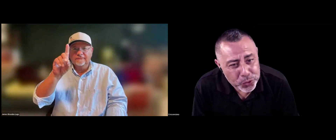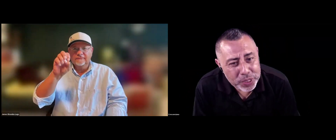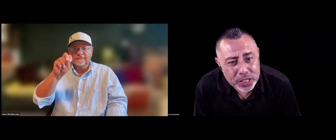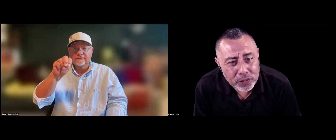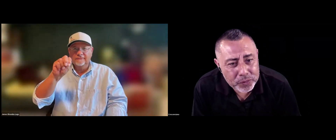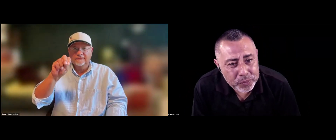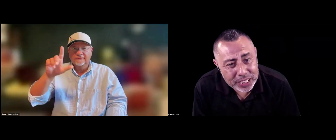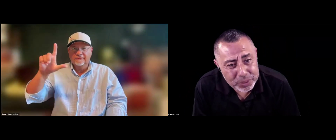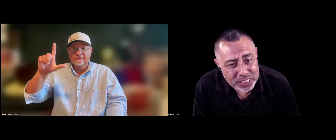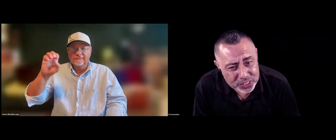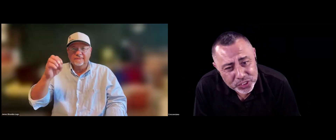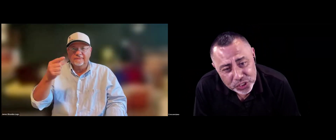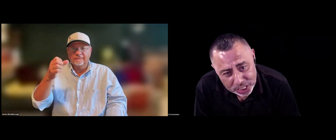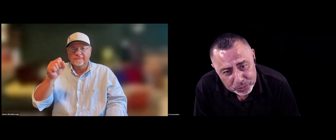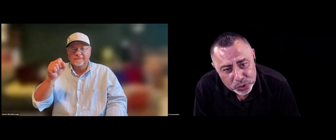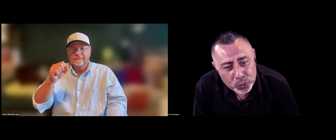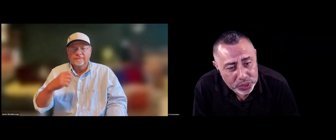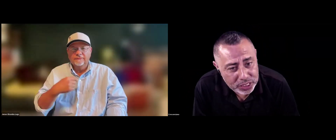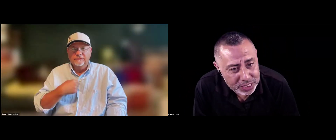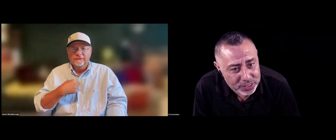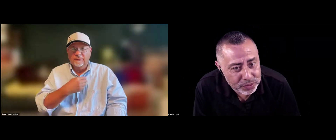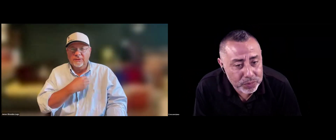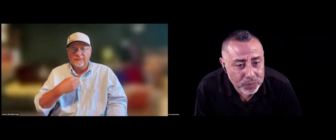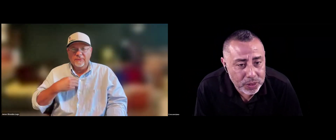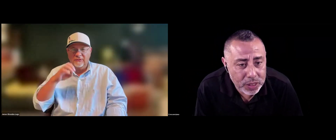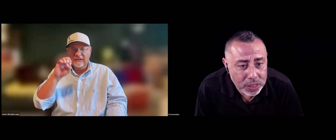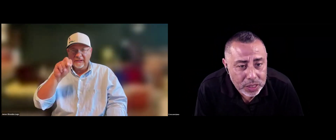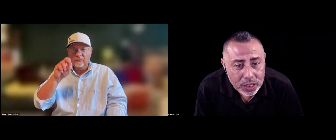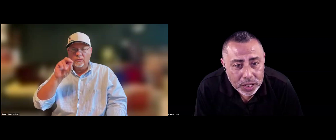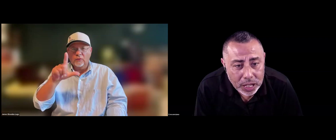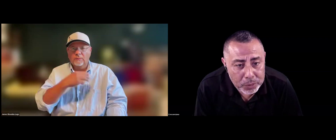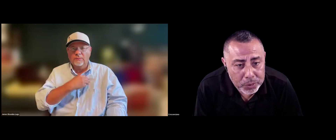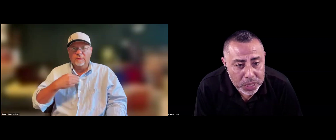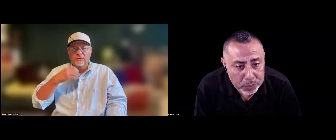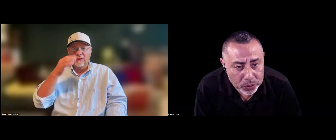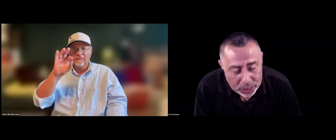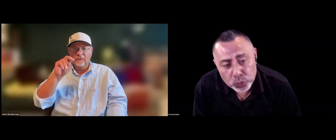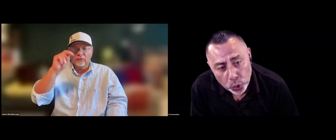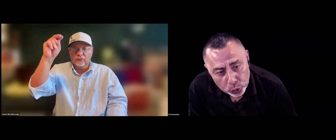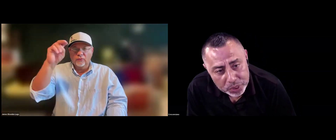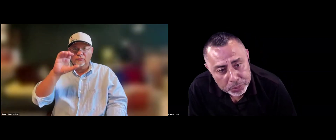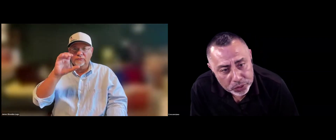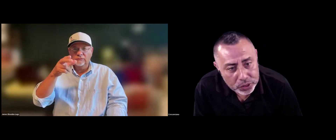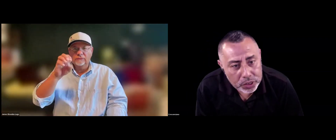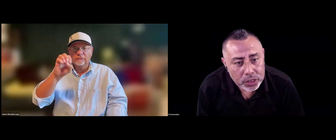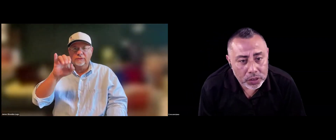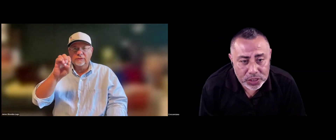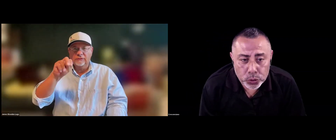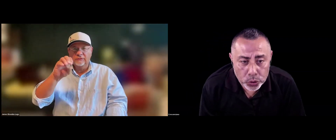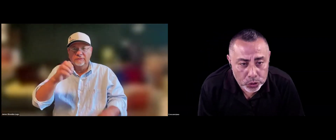I'll introduce myself. My name is James Wooden Lakes. I am a member, an enrolled member.